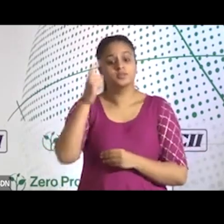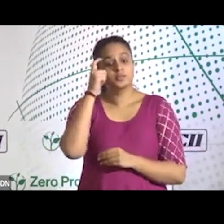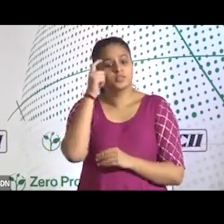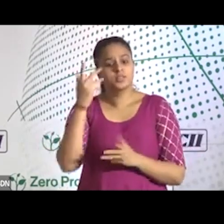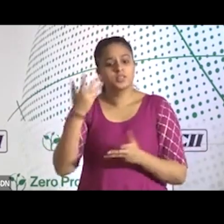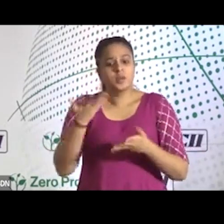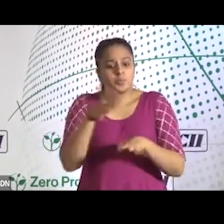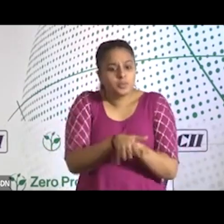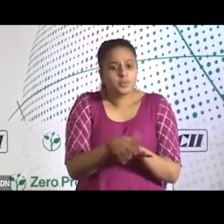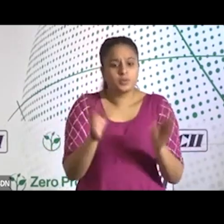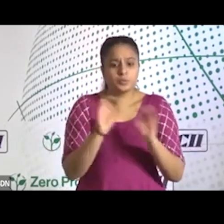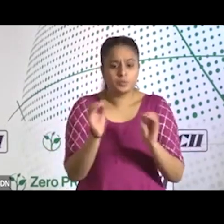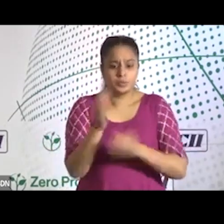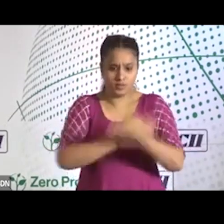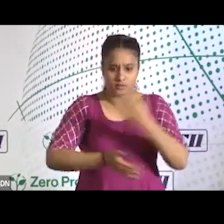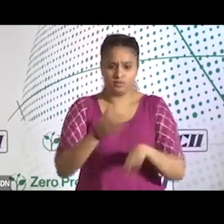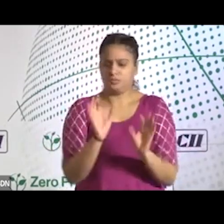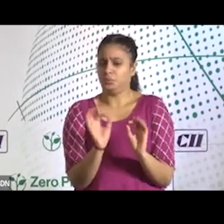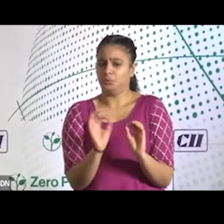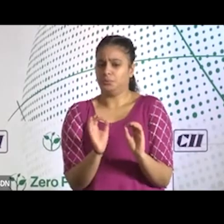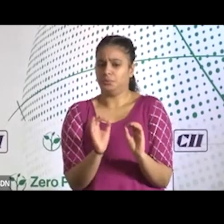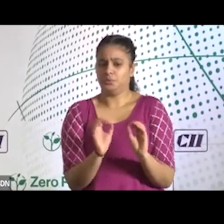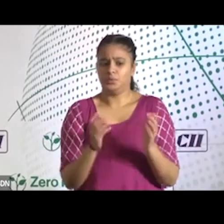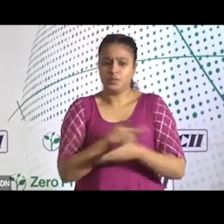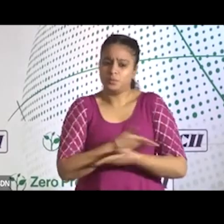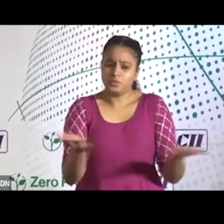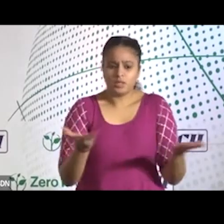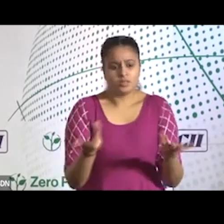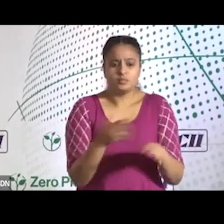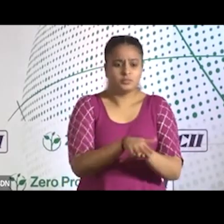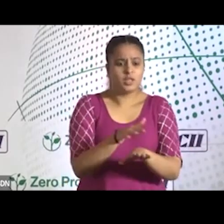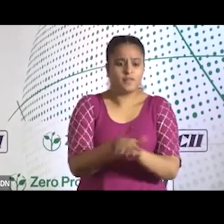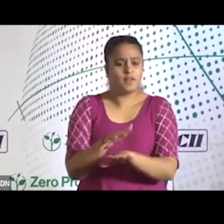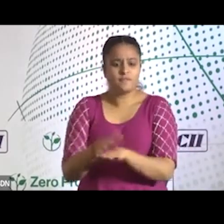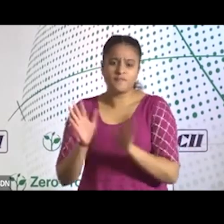I don't think so. So second,